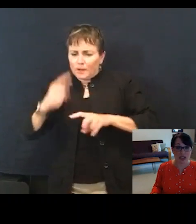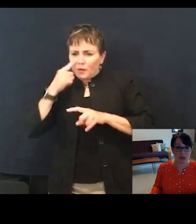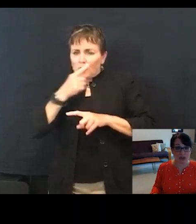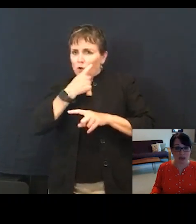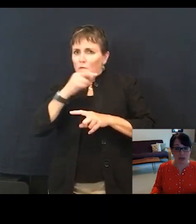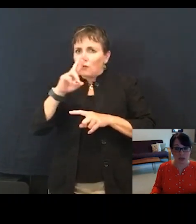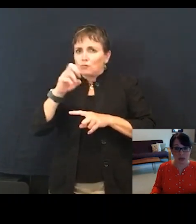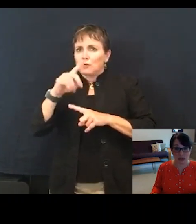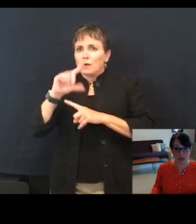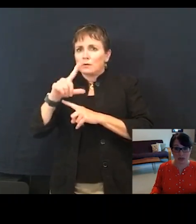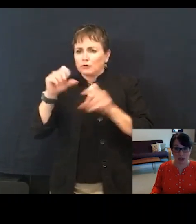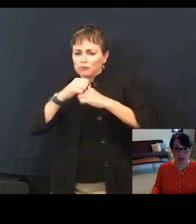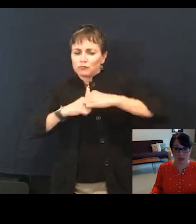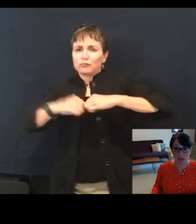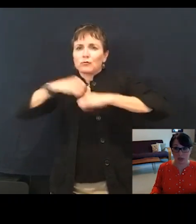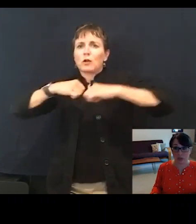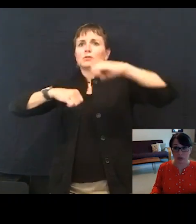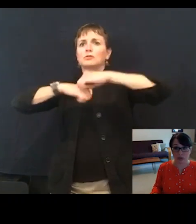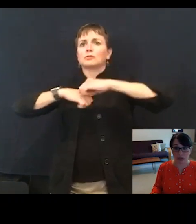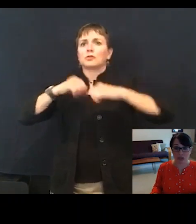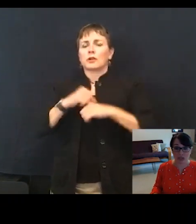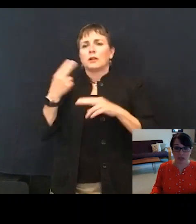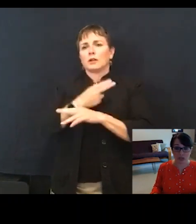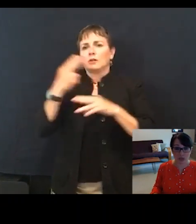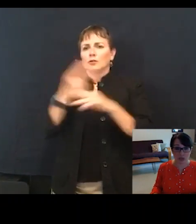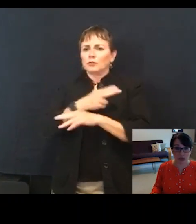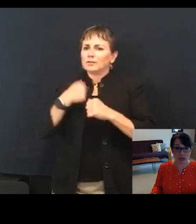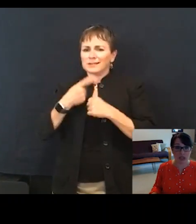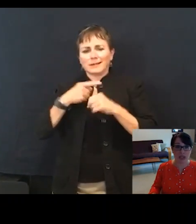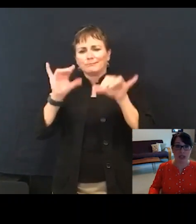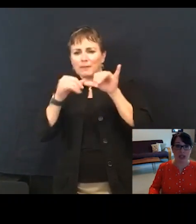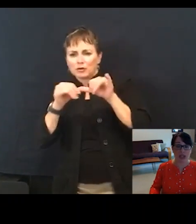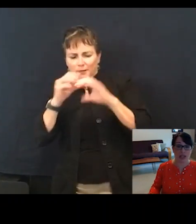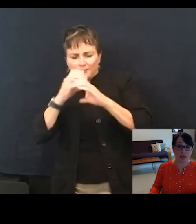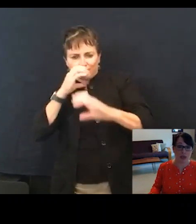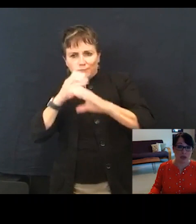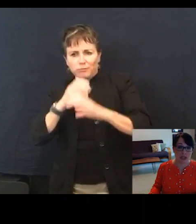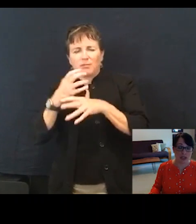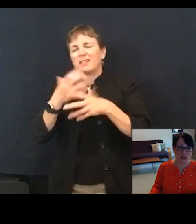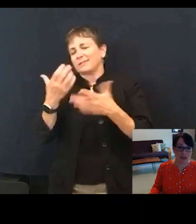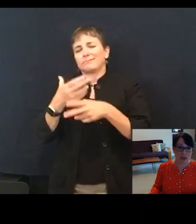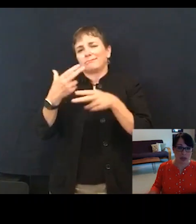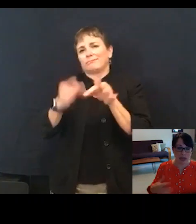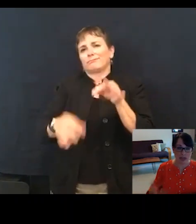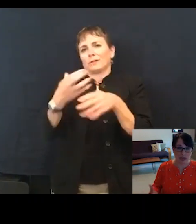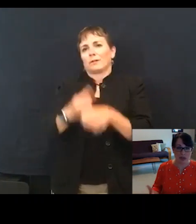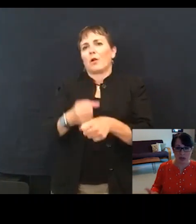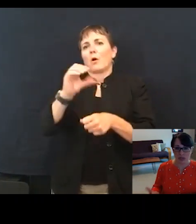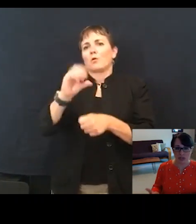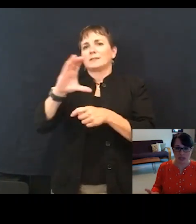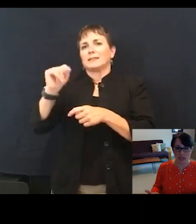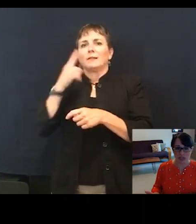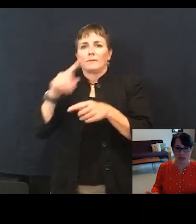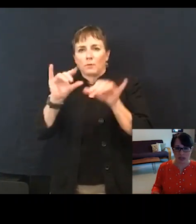optical coherence tomography, or OCT for short. And what you can imagine OCT is, it's